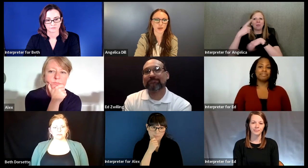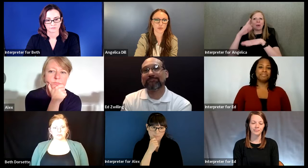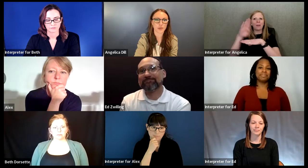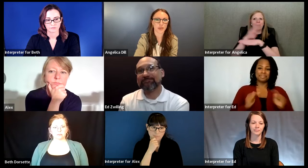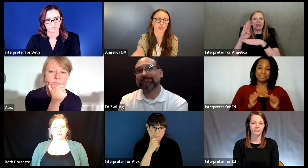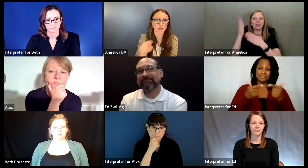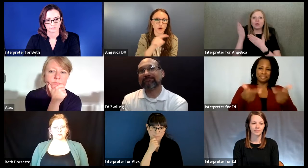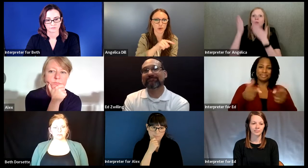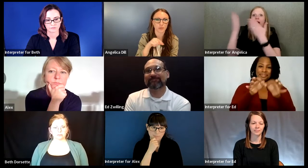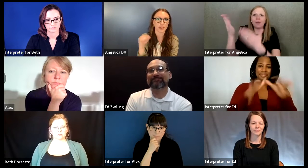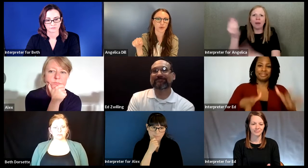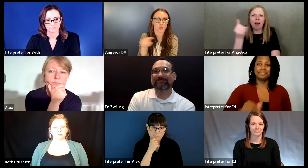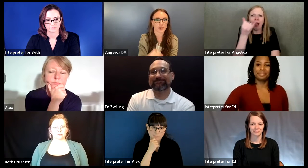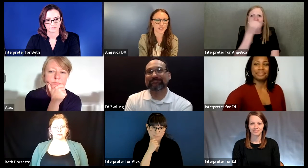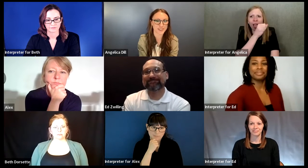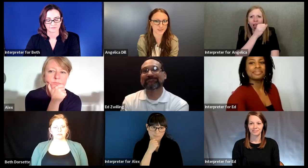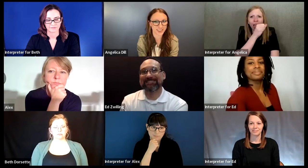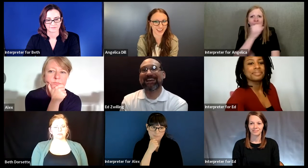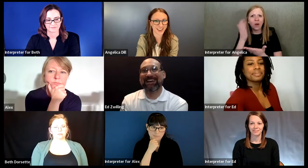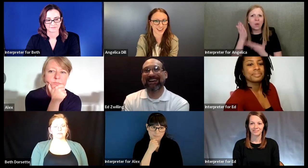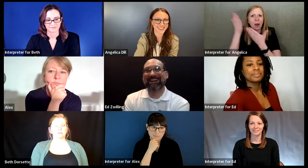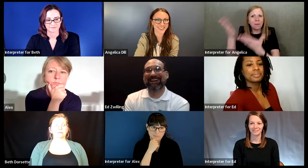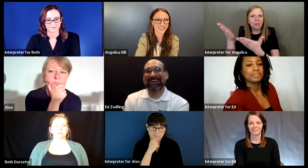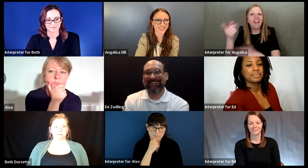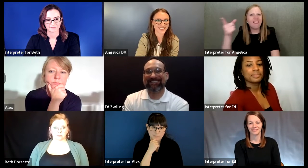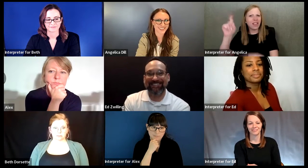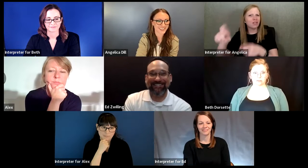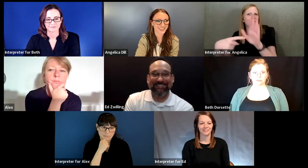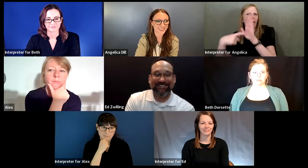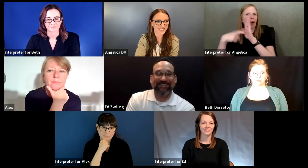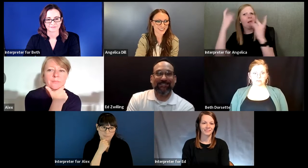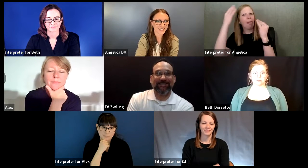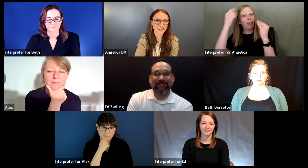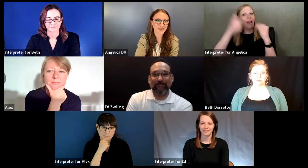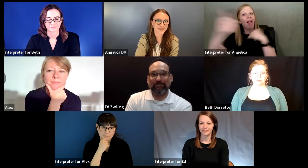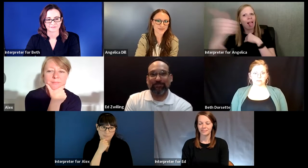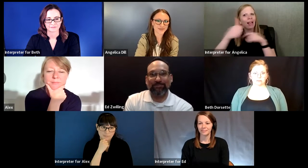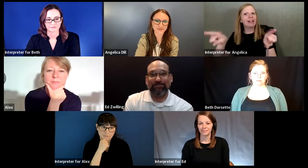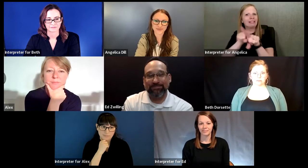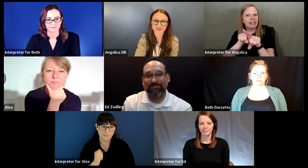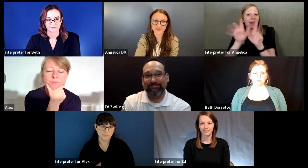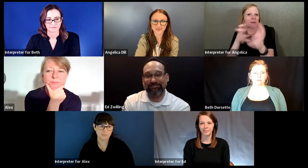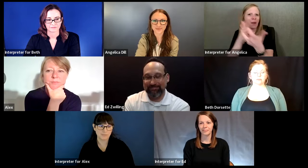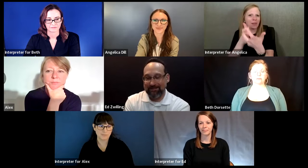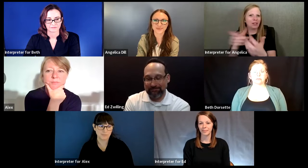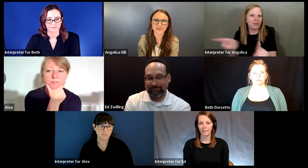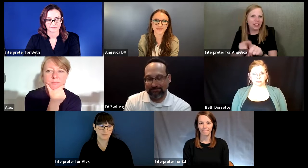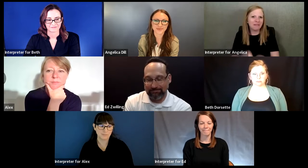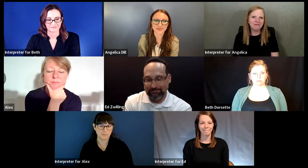that for them to all be required to do that. (Chuckles).